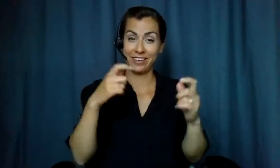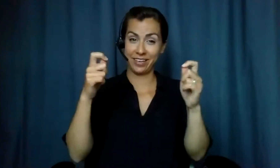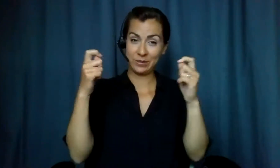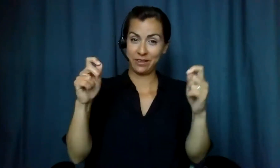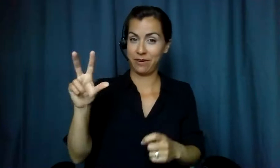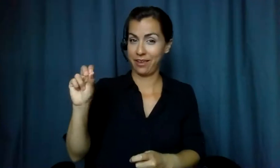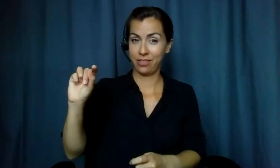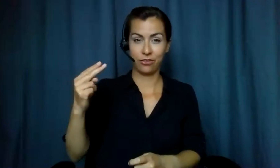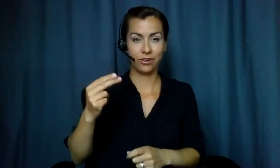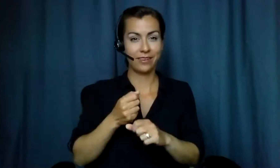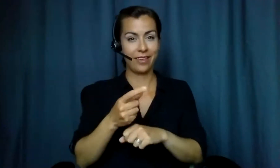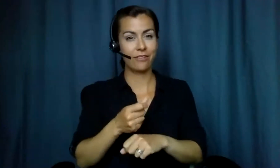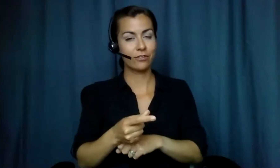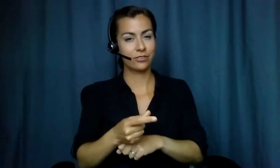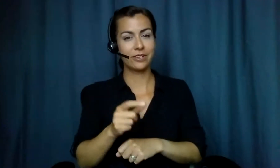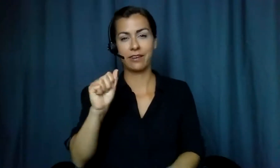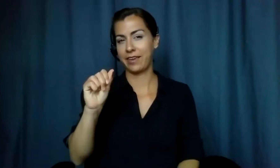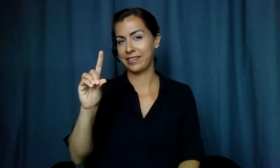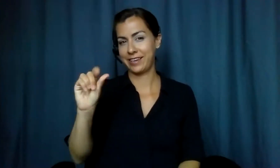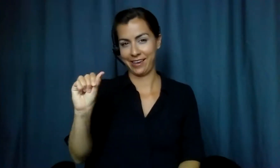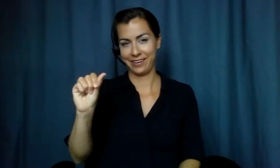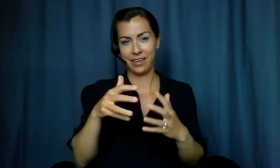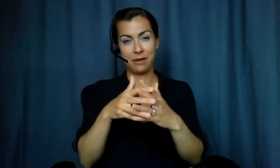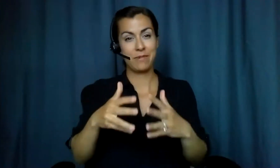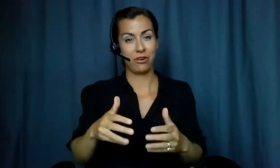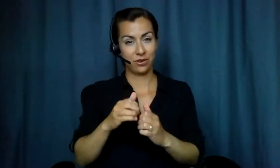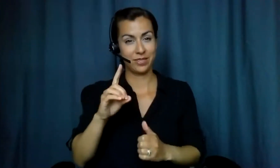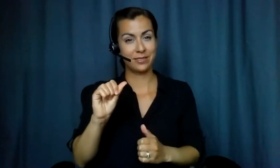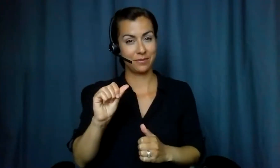contribute to society, have supports to live independently, and